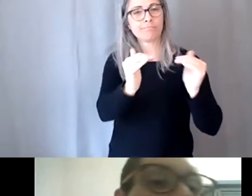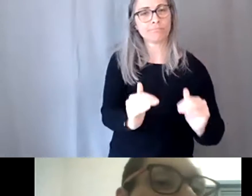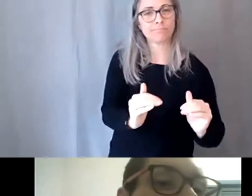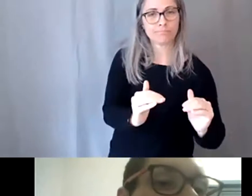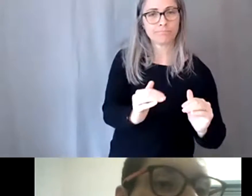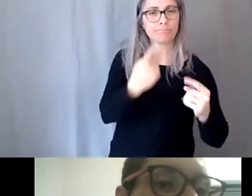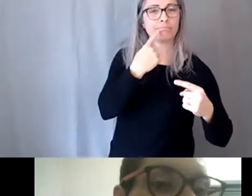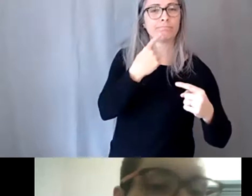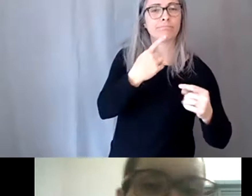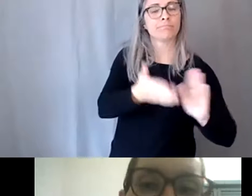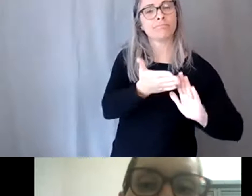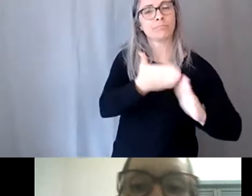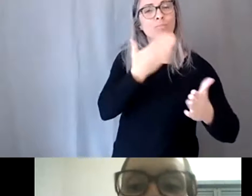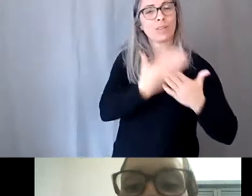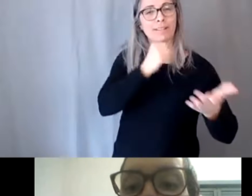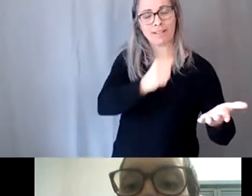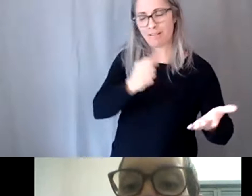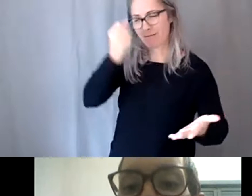the way that the workers are instructed